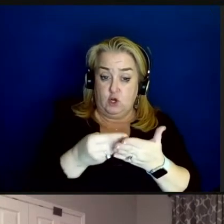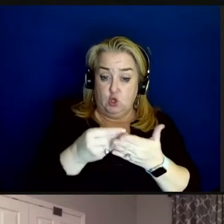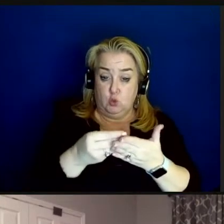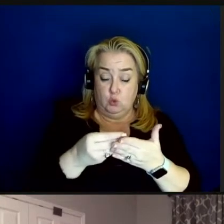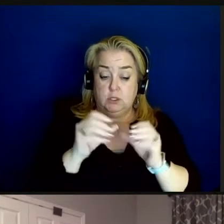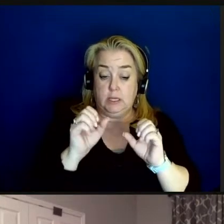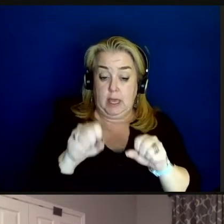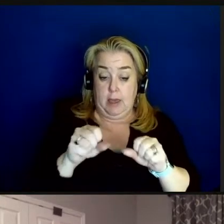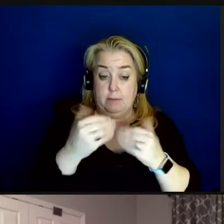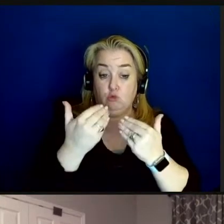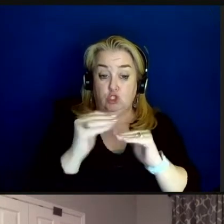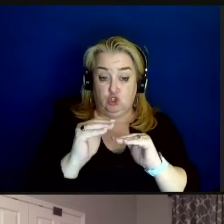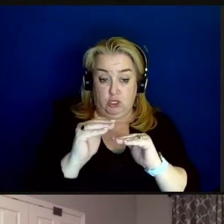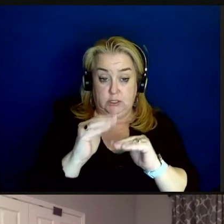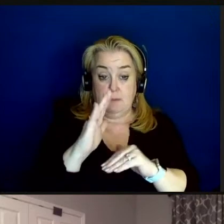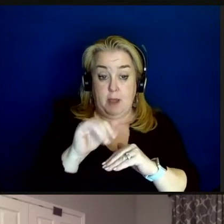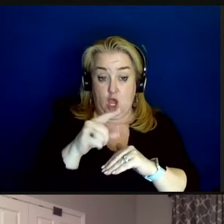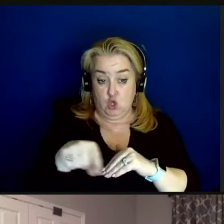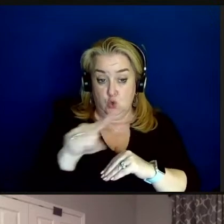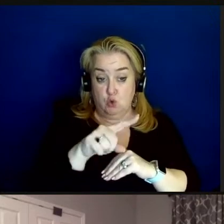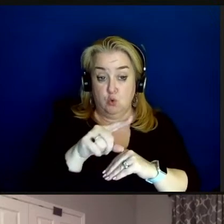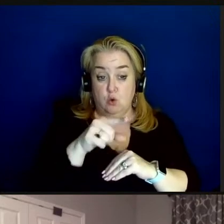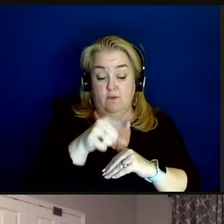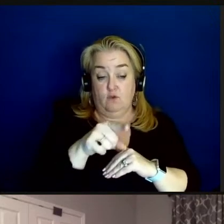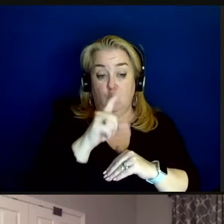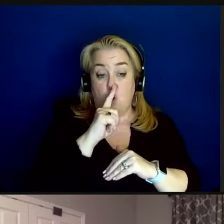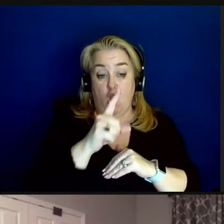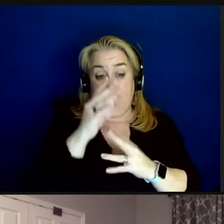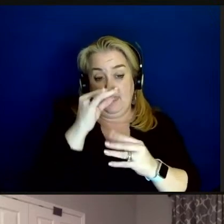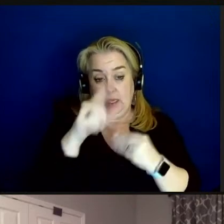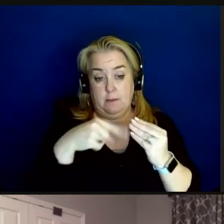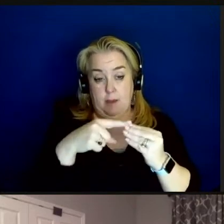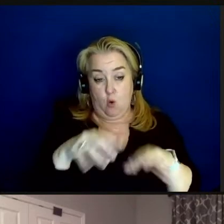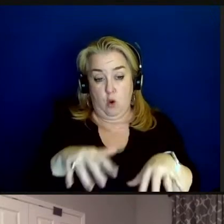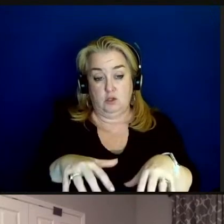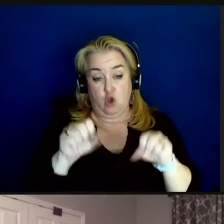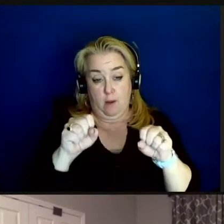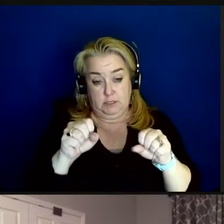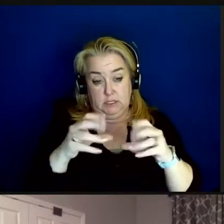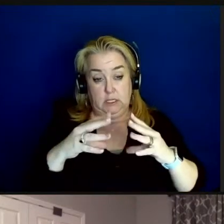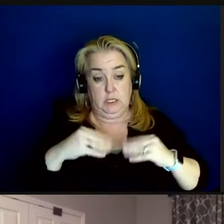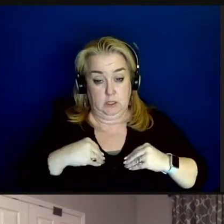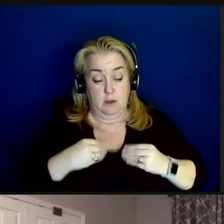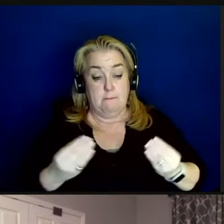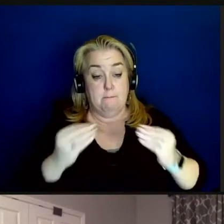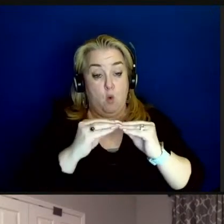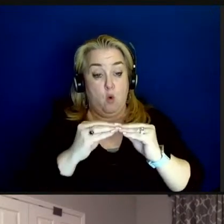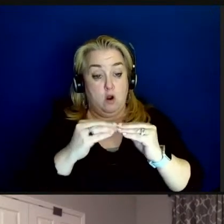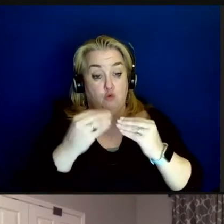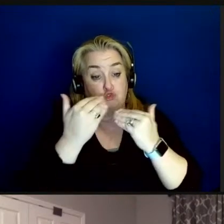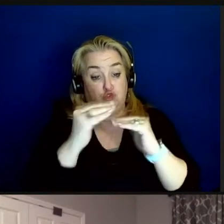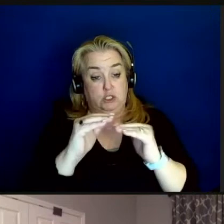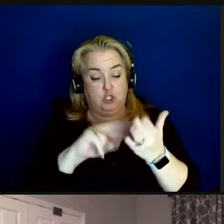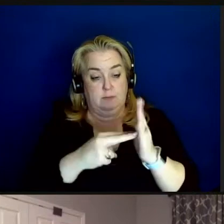TO LOOK AND SEE WHAT WORKS.